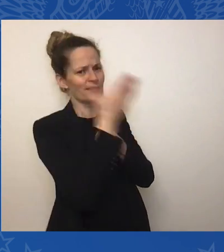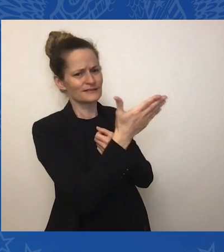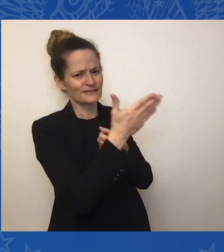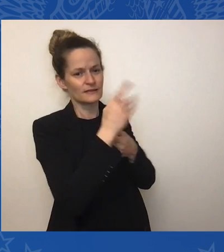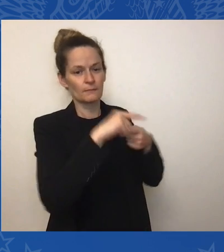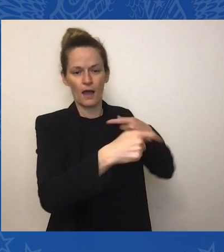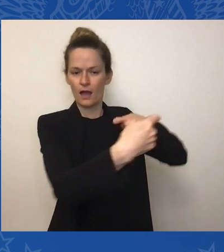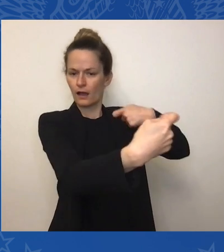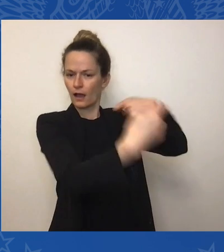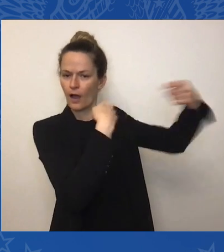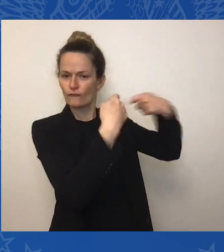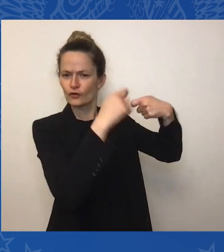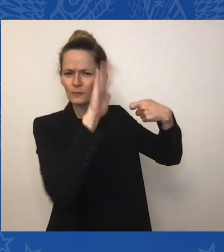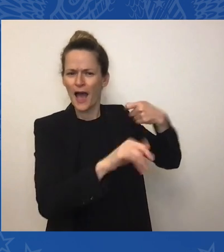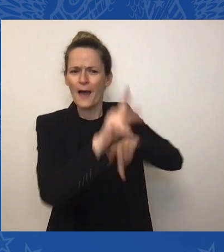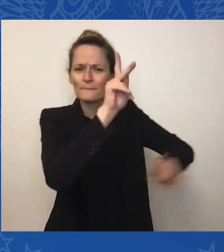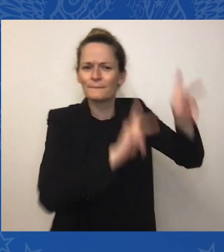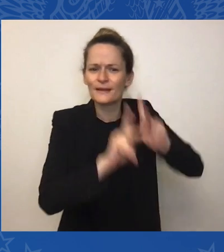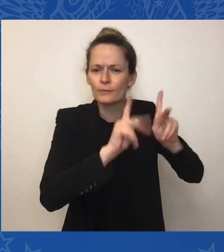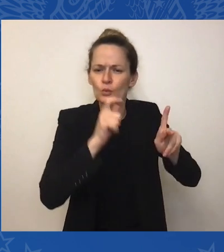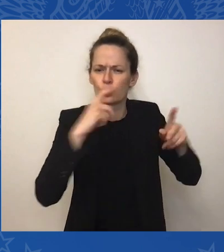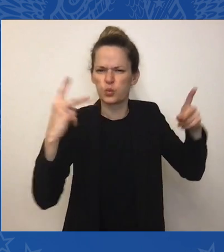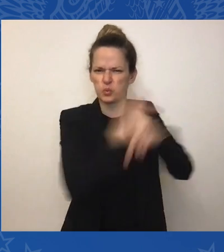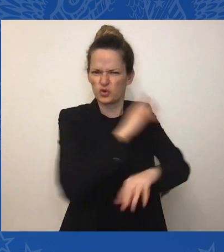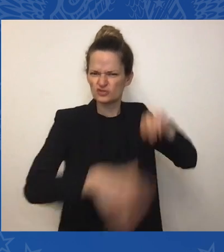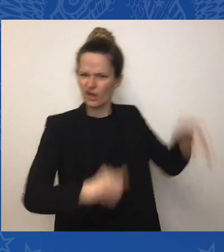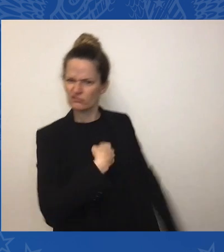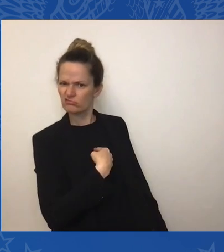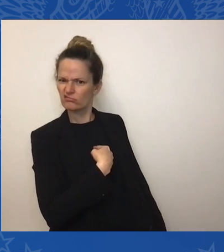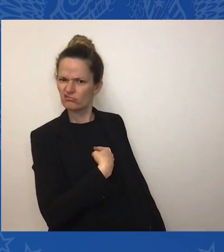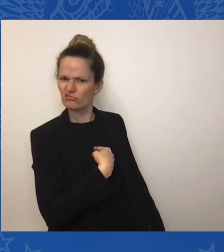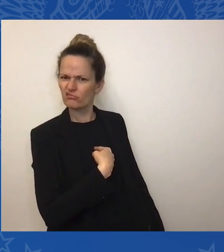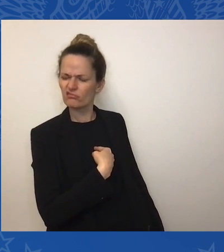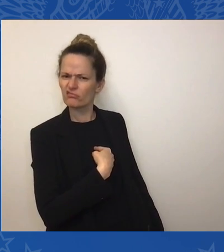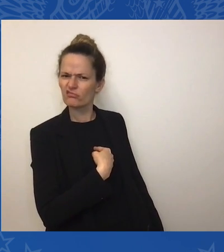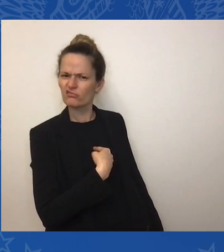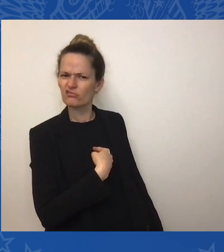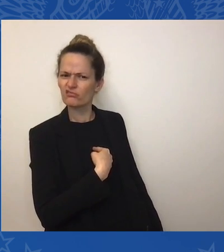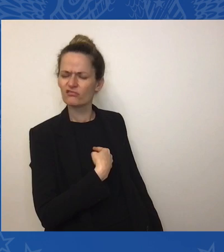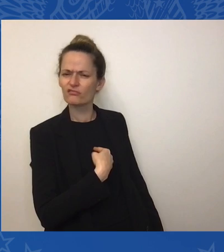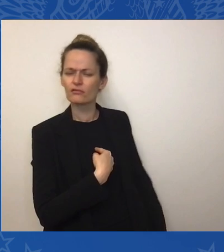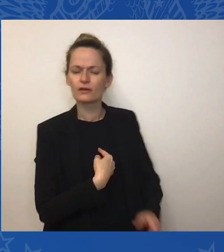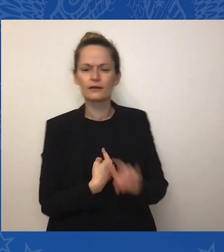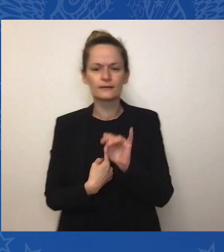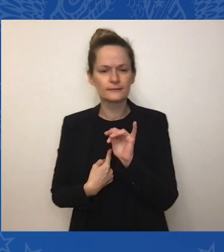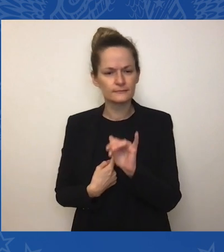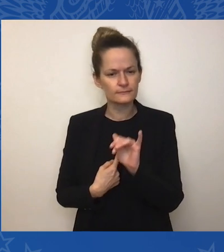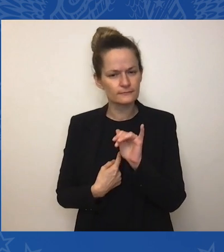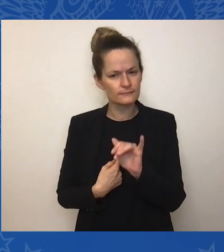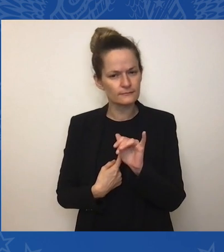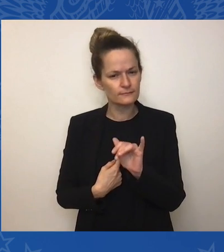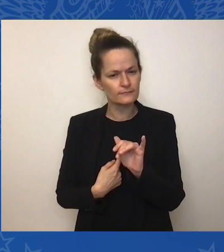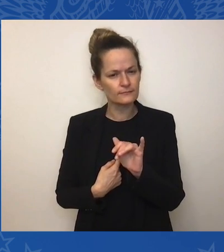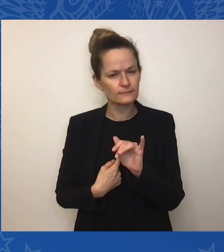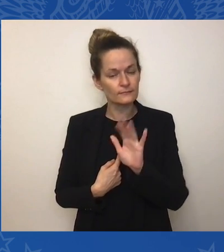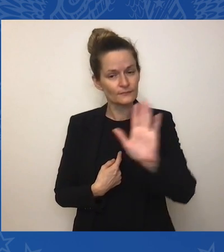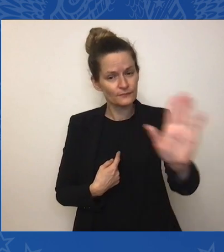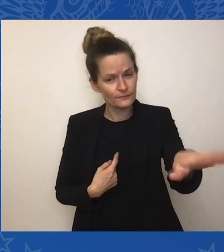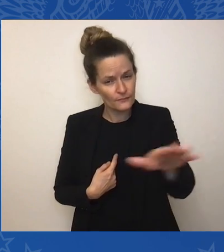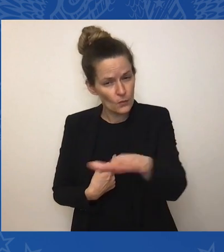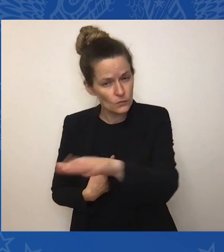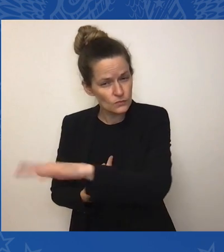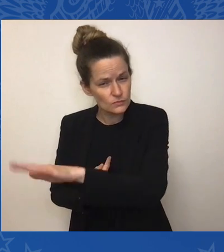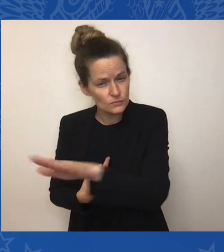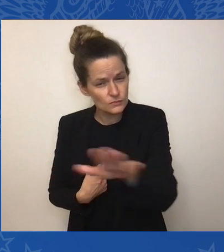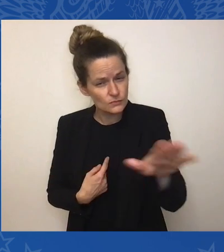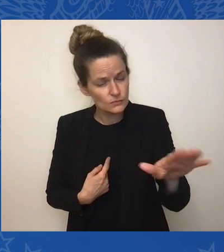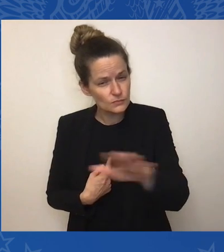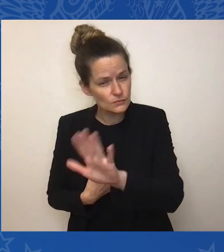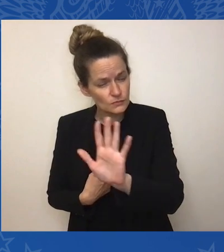Folks, it's what I want to talk to you all about today.